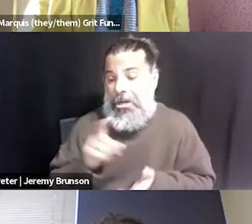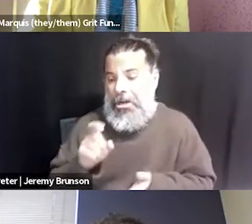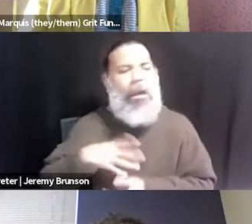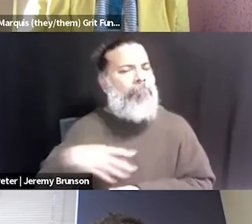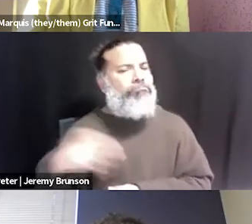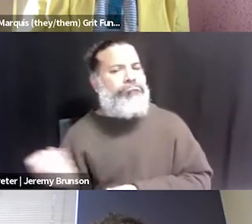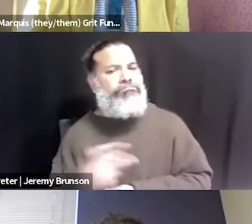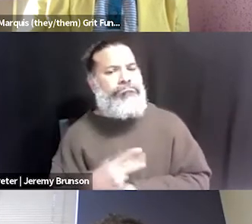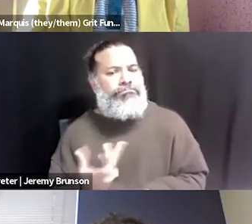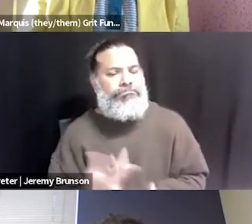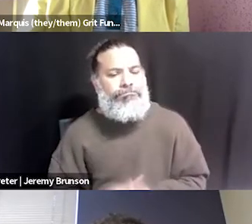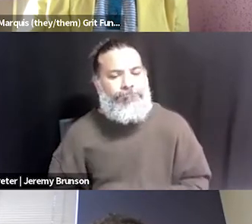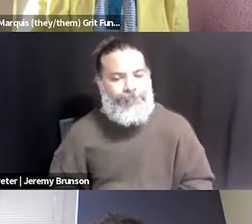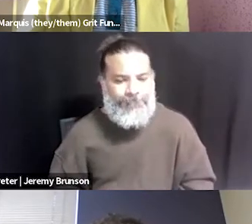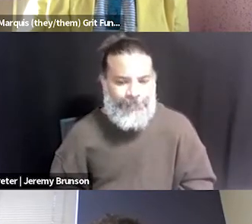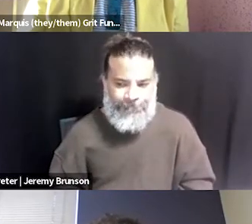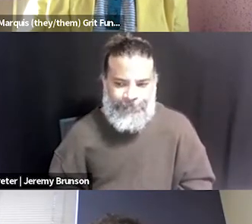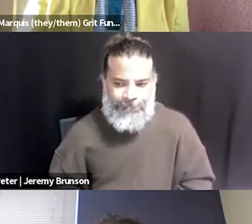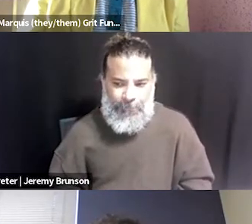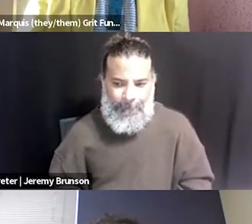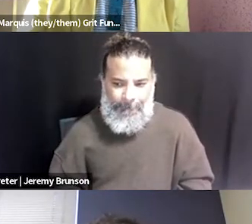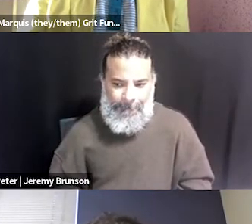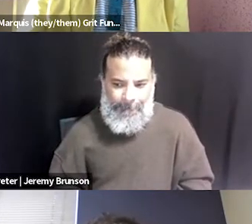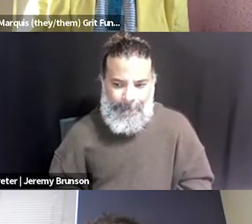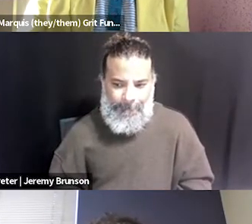for it.